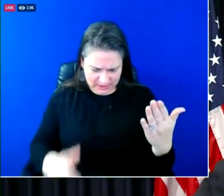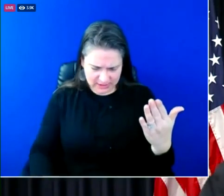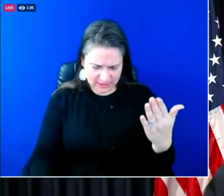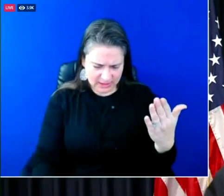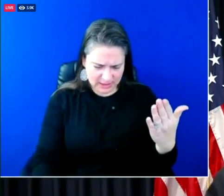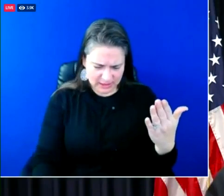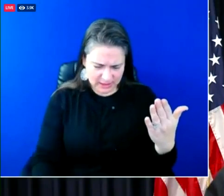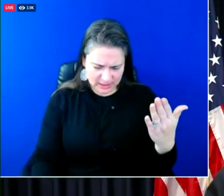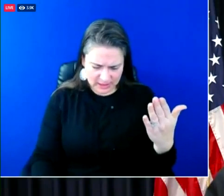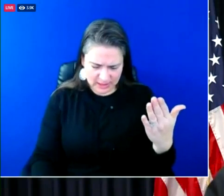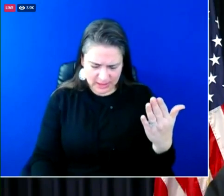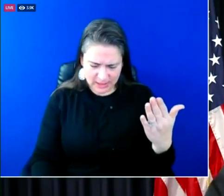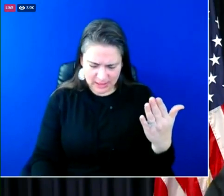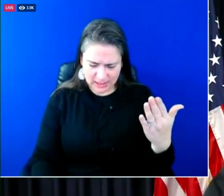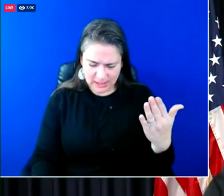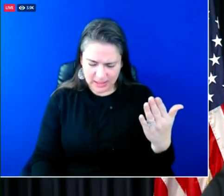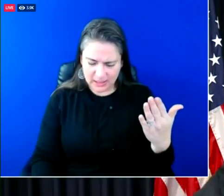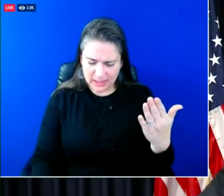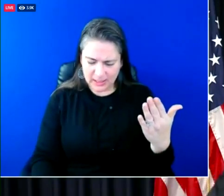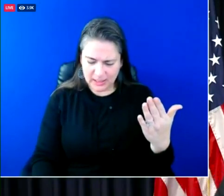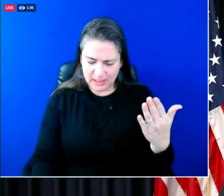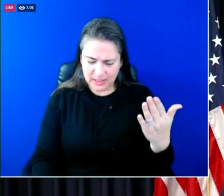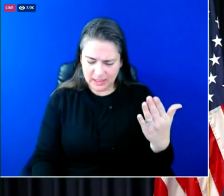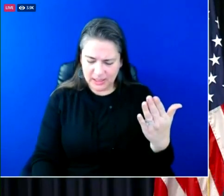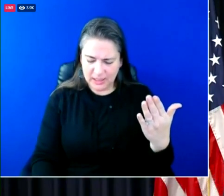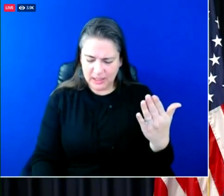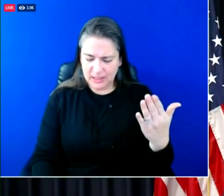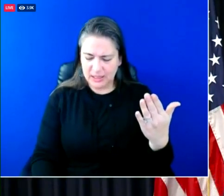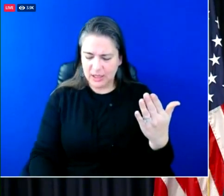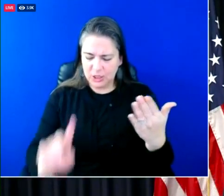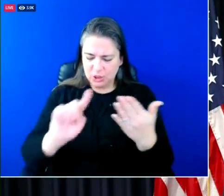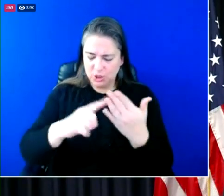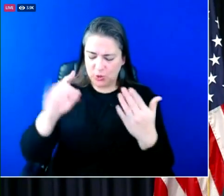think it starts, though, with Jack Brammer from the Herald leader.